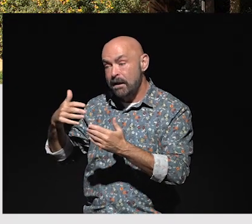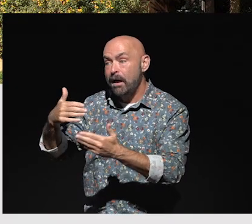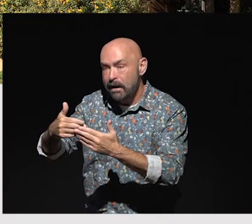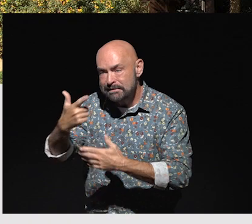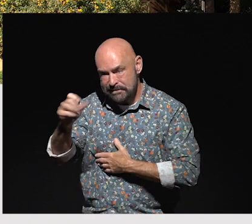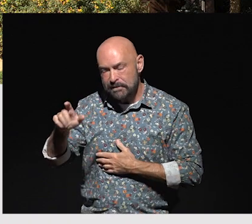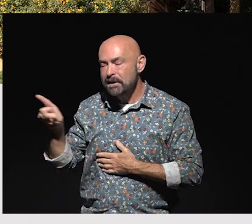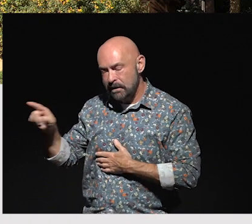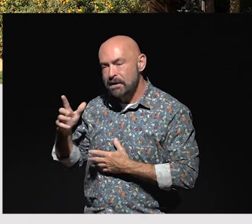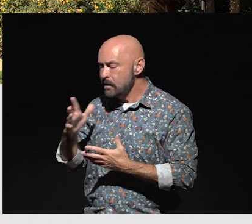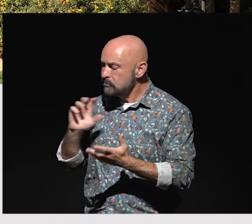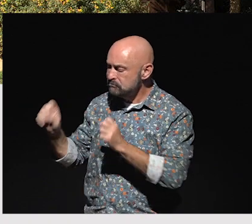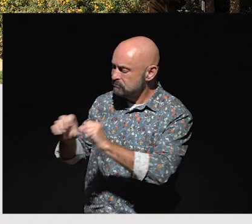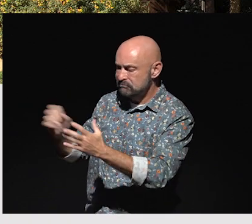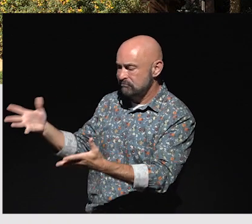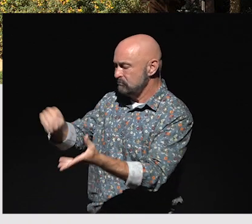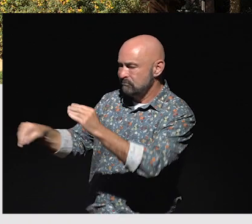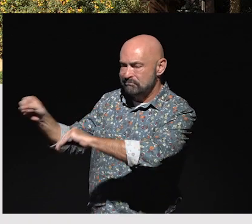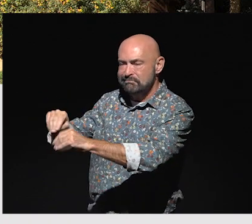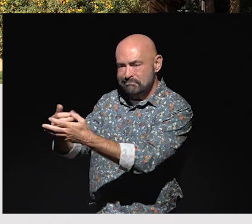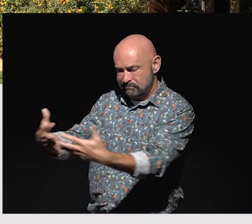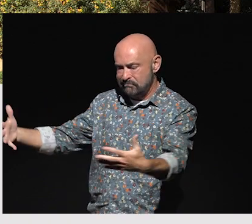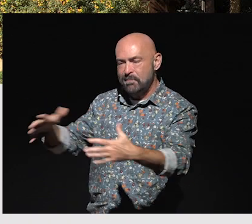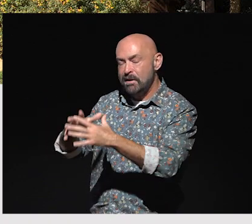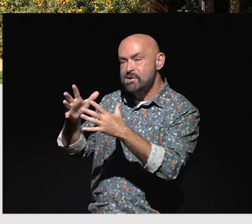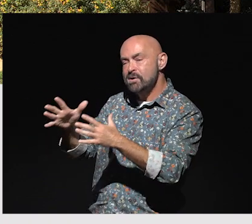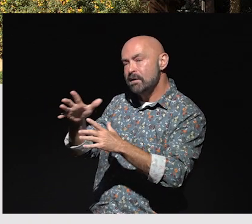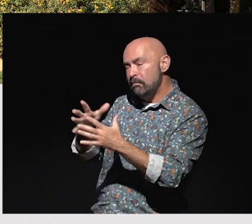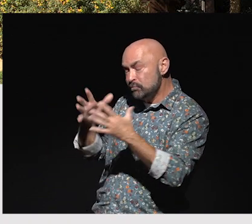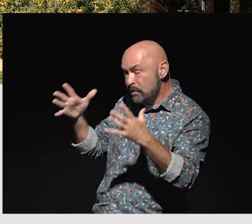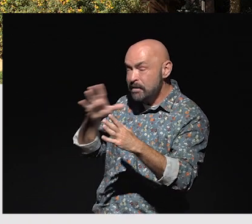assembled perhaps one of the last great private collections